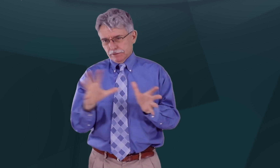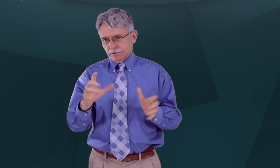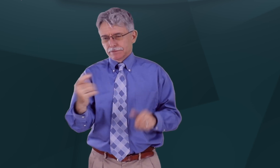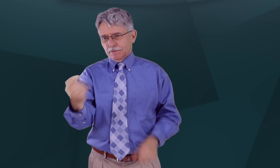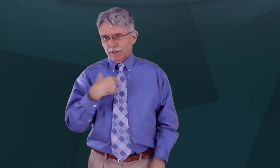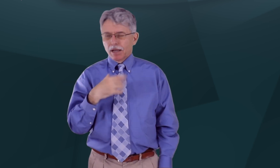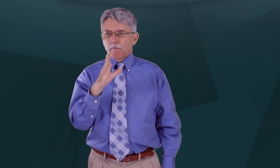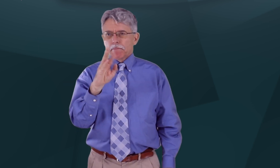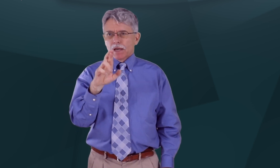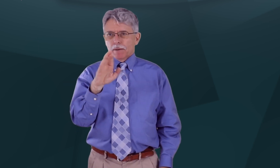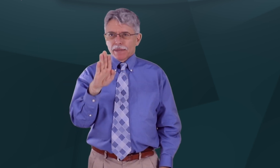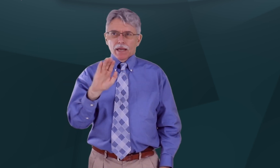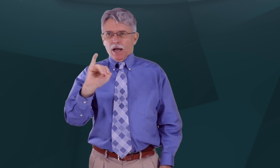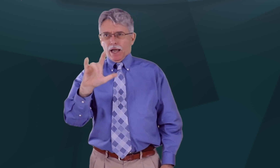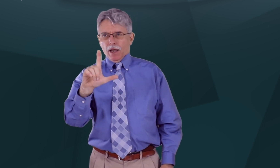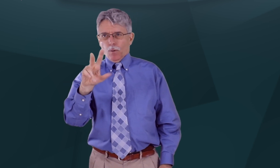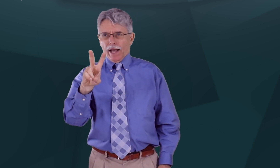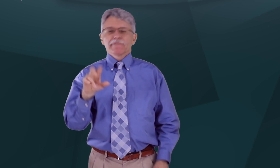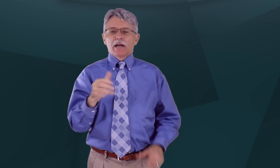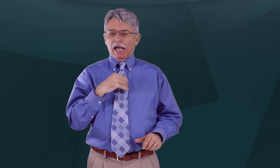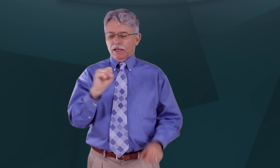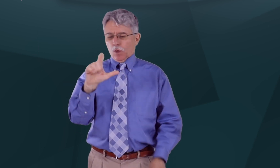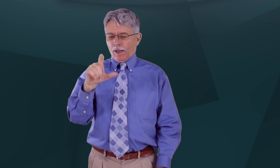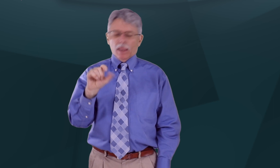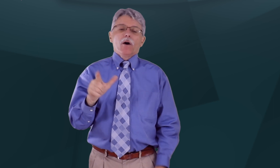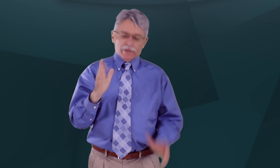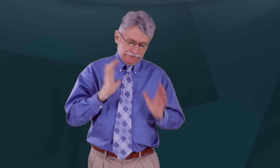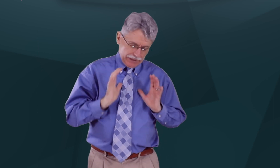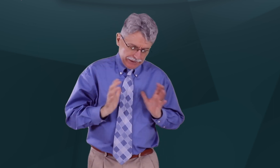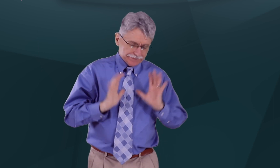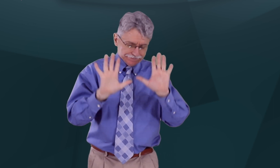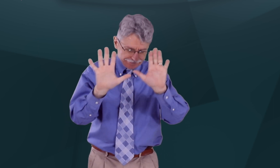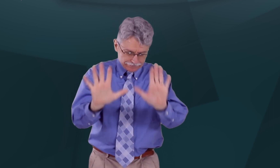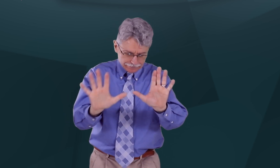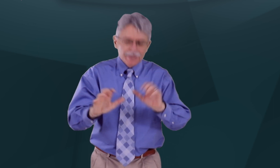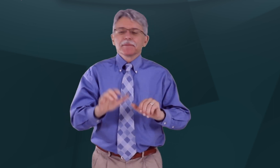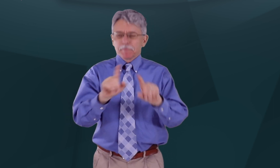And, obviously, you know, they come back with BRB, I LOL, IOY -- whatever it is.